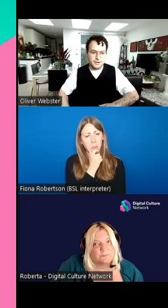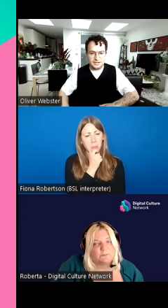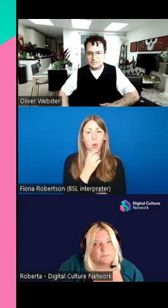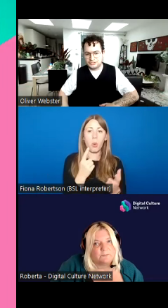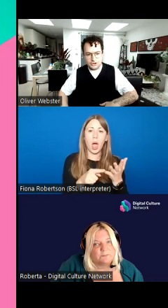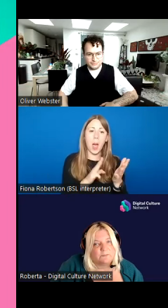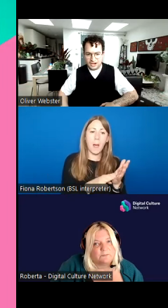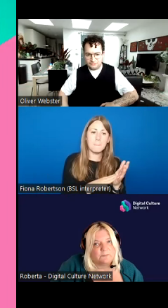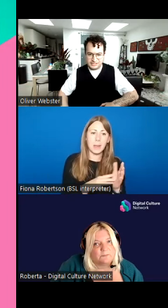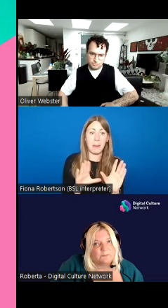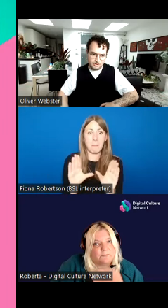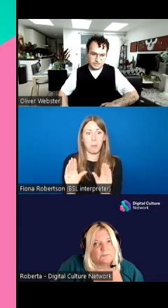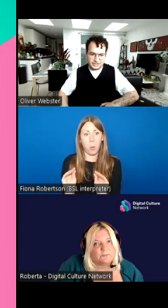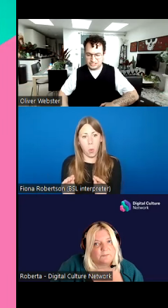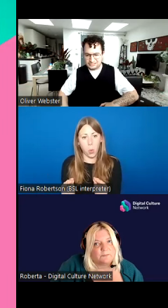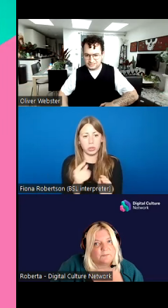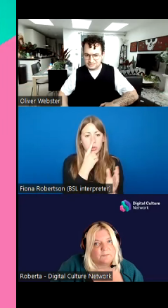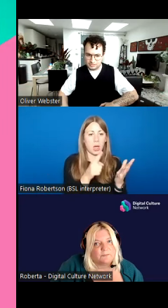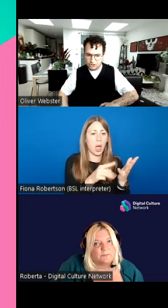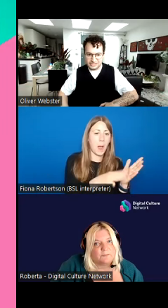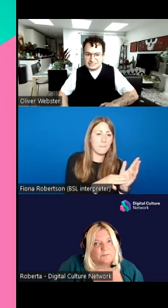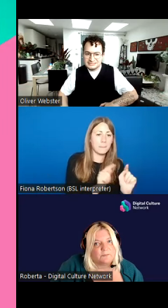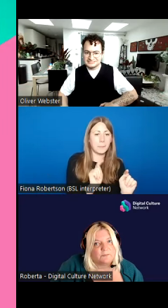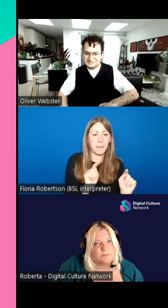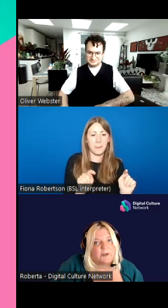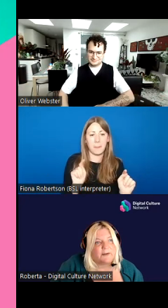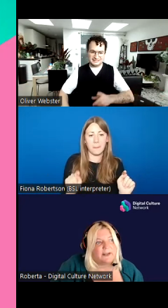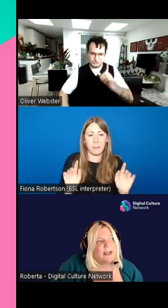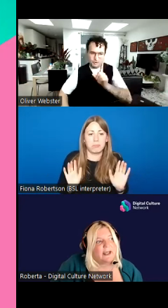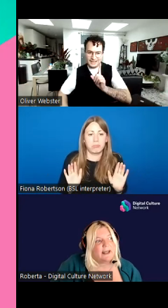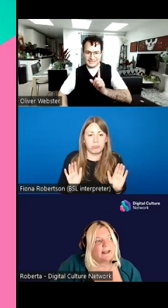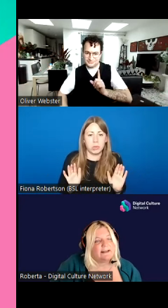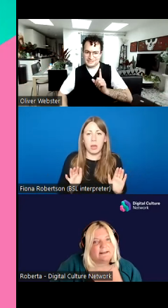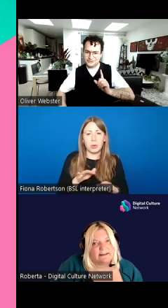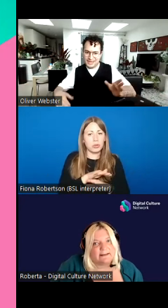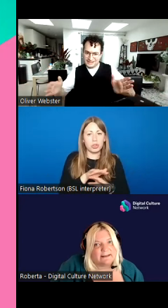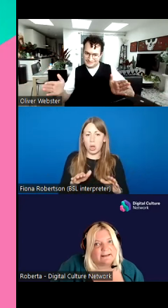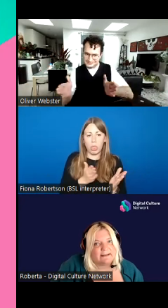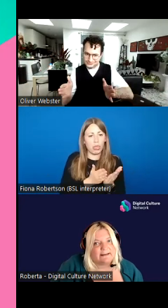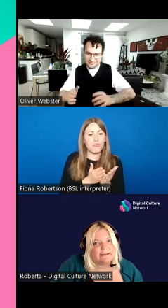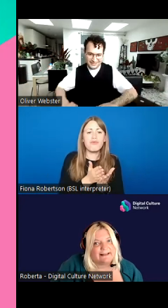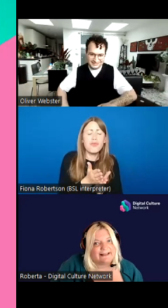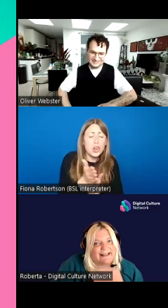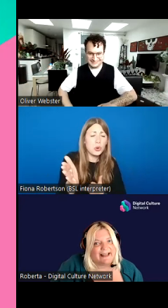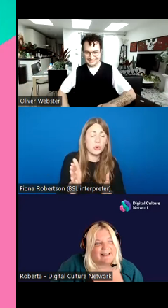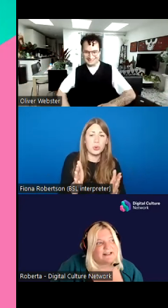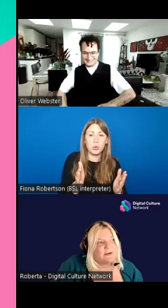but you don't need to put every single one in each sentence, to be honest. That's the one case where it's okay to shorten things.